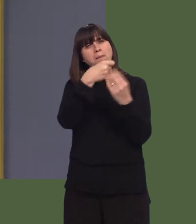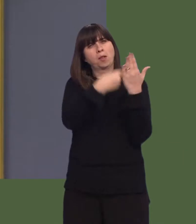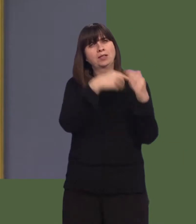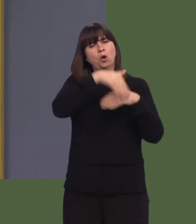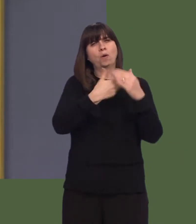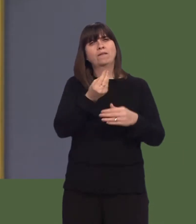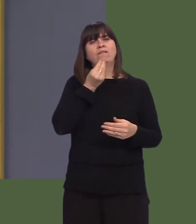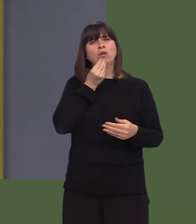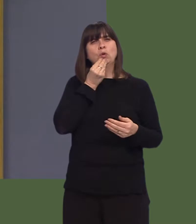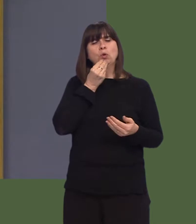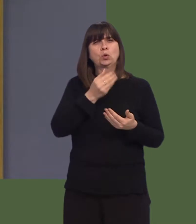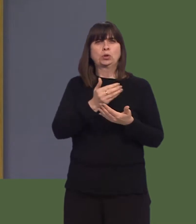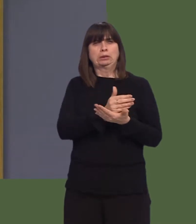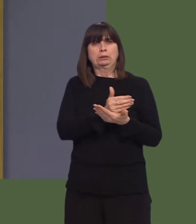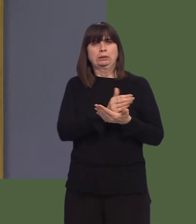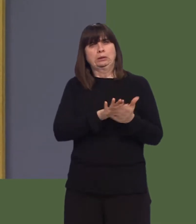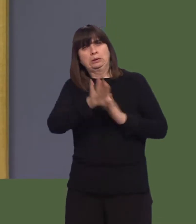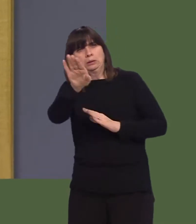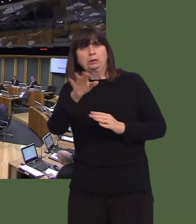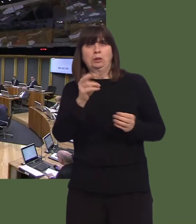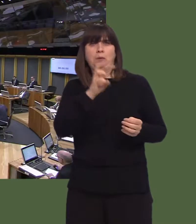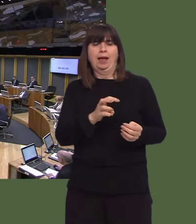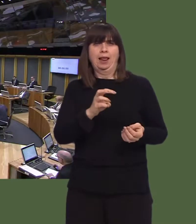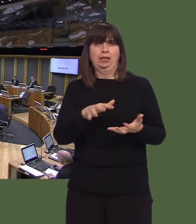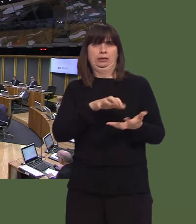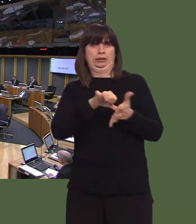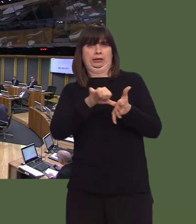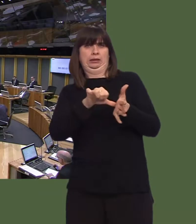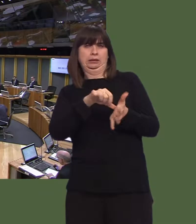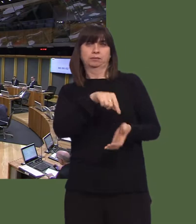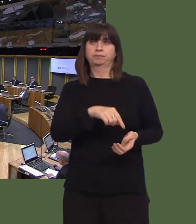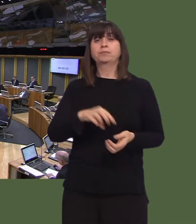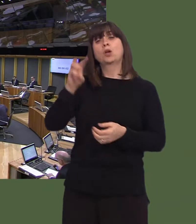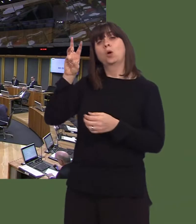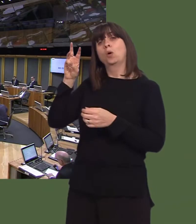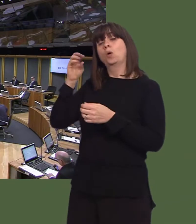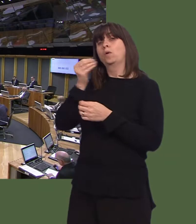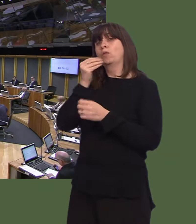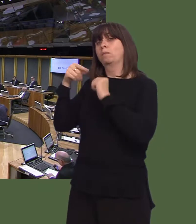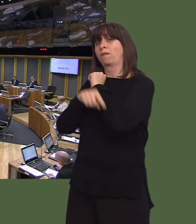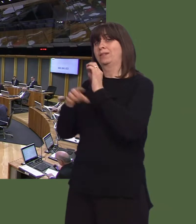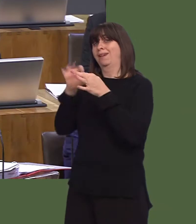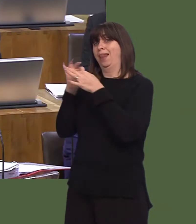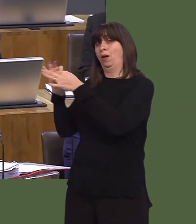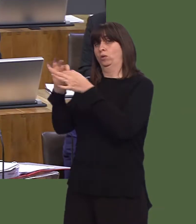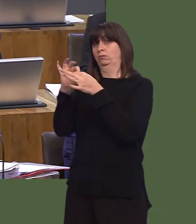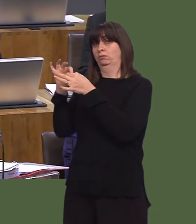in Wales? OAQ51954 Carwyn Jones AM: The Welsh Government is working with the Welsh food poverty alliance to address food insecurity, and that includes increasing